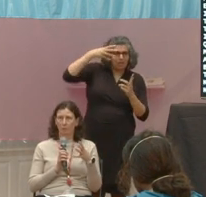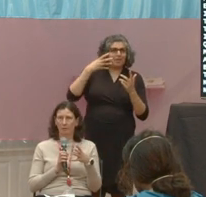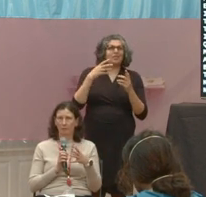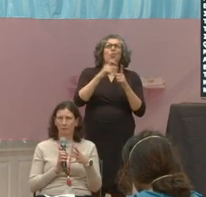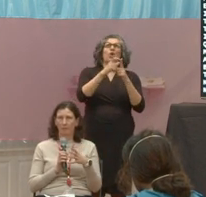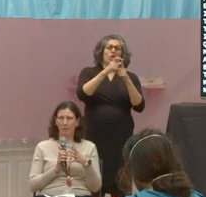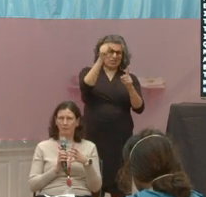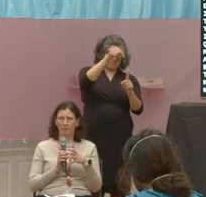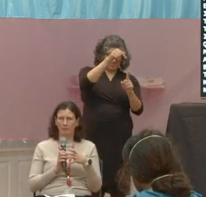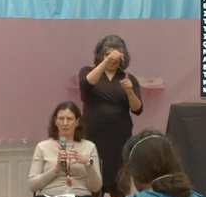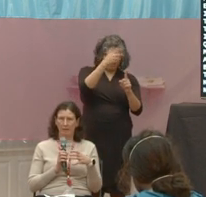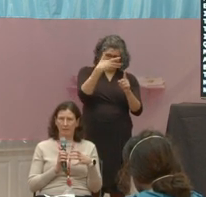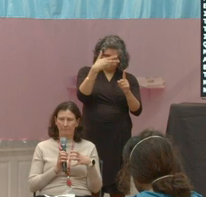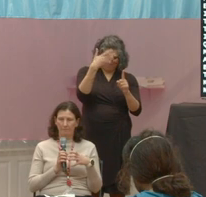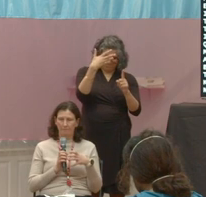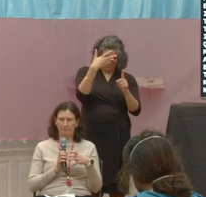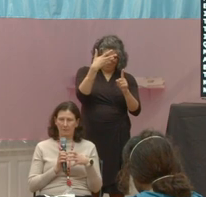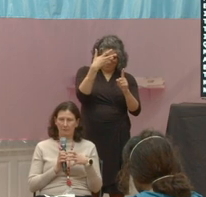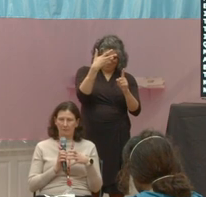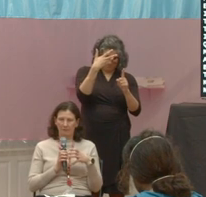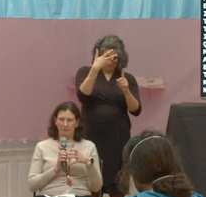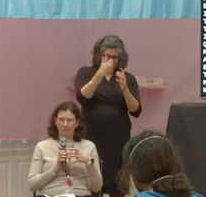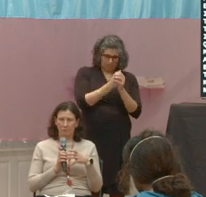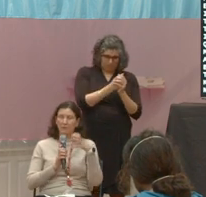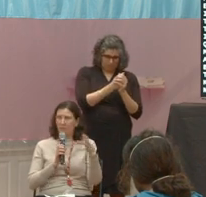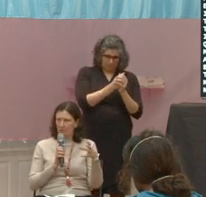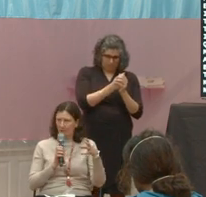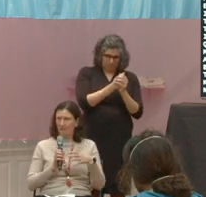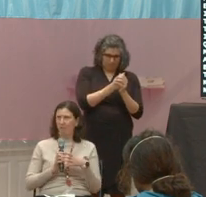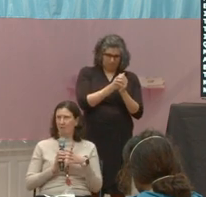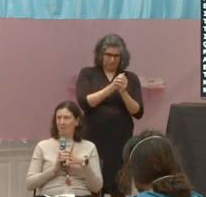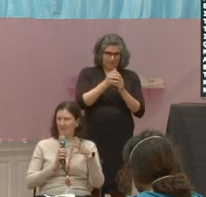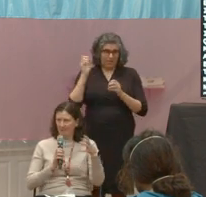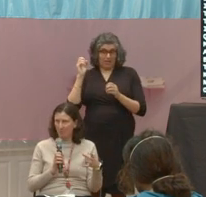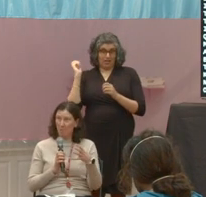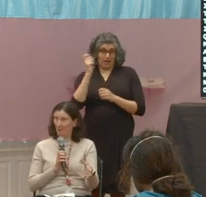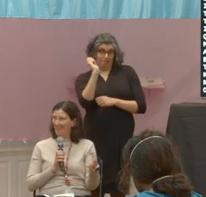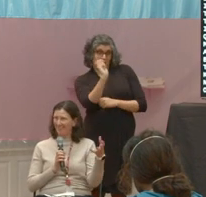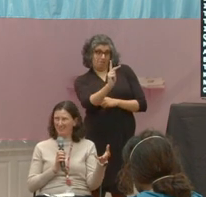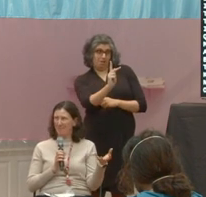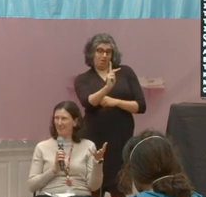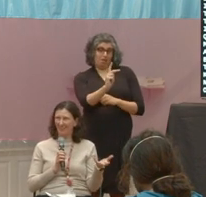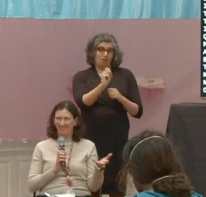word, but returning or, or breaking to donate. And